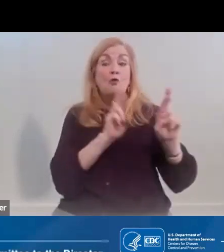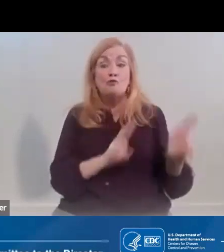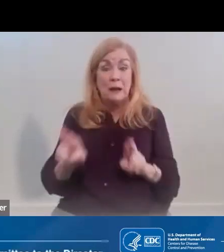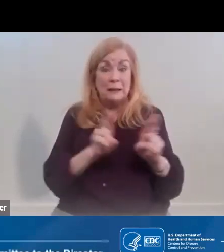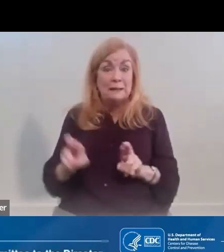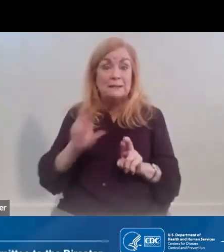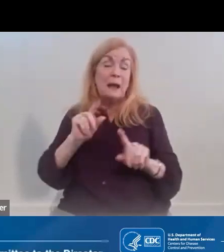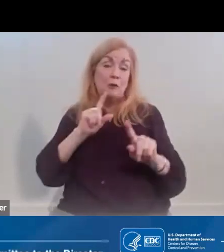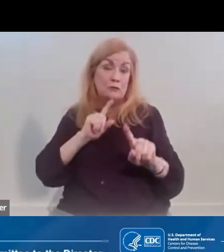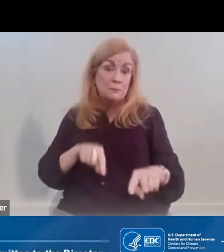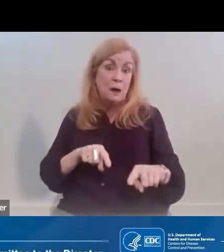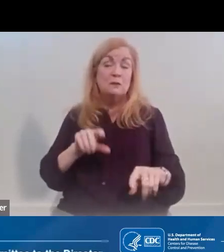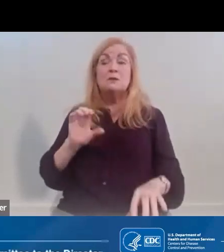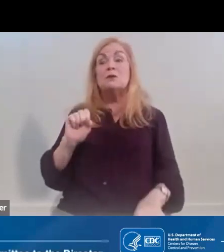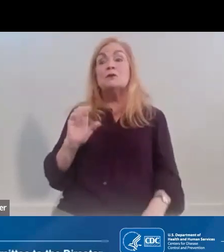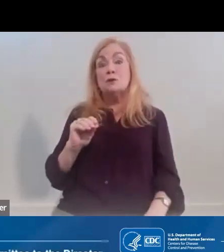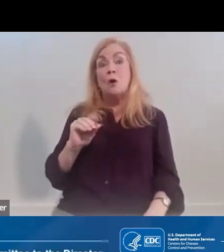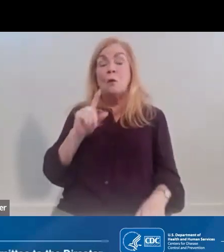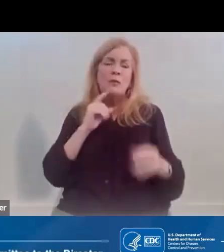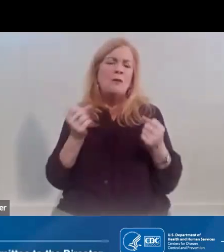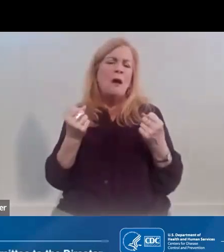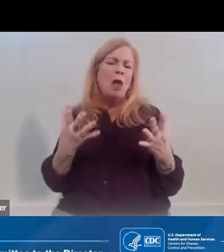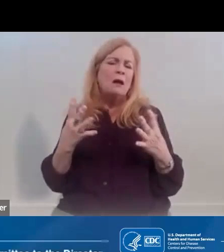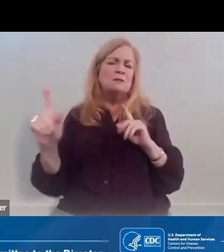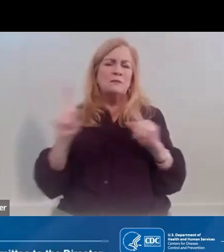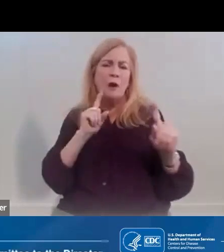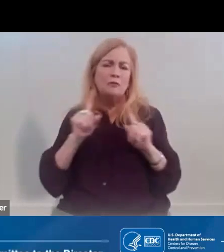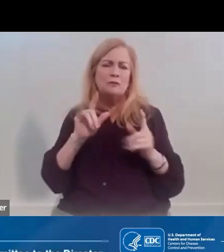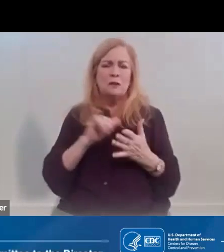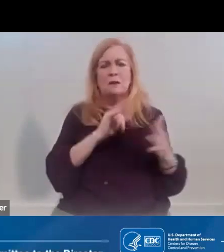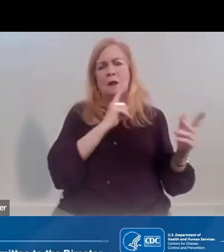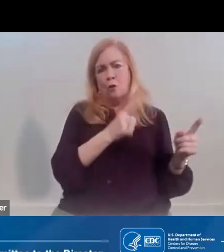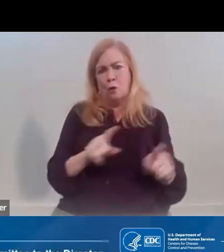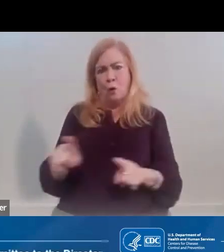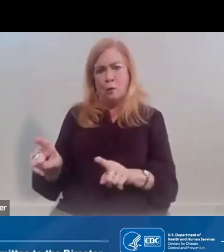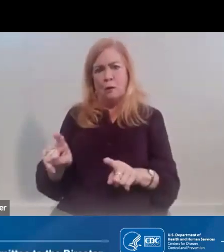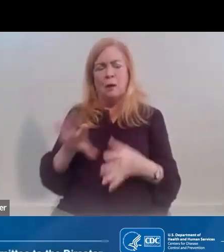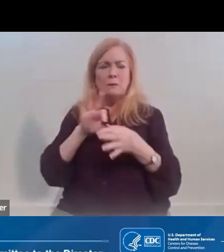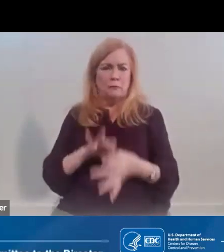So there are lots of conversations going on around data.